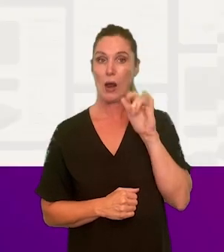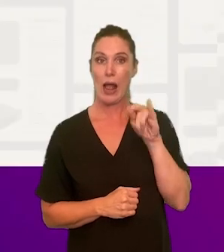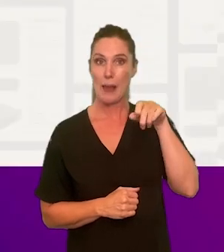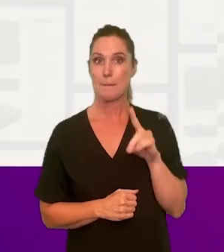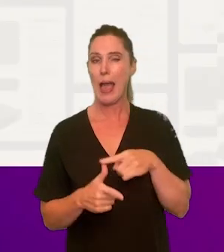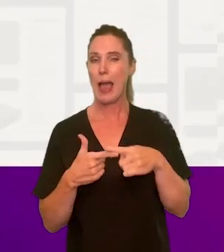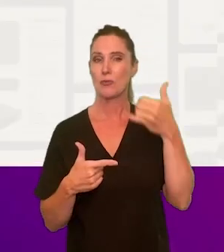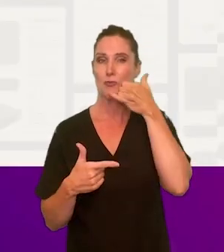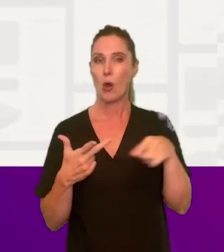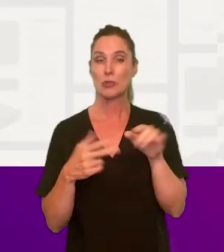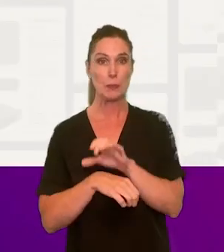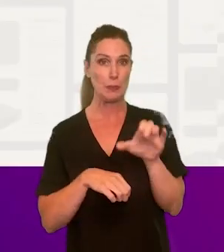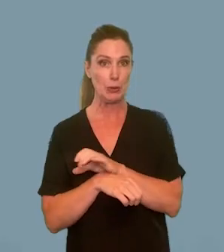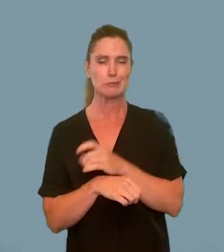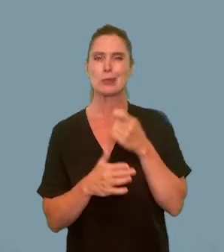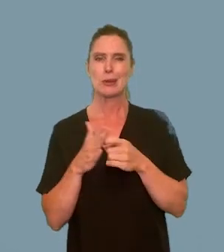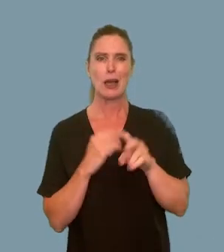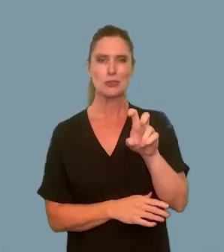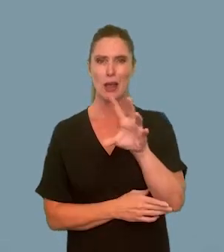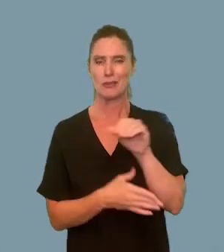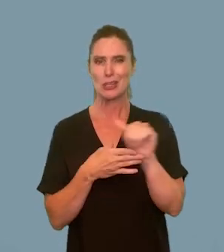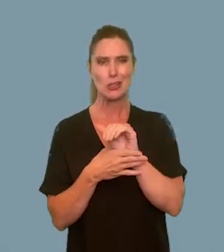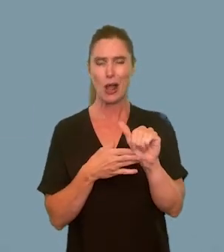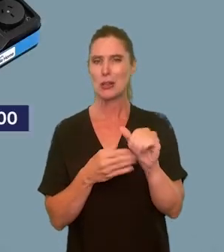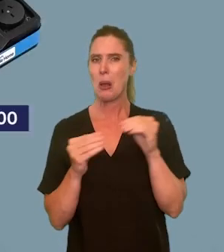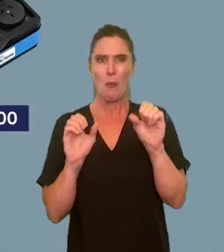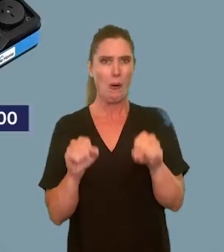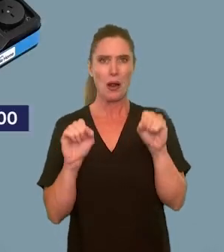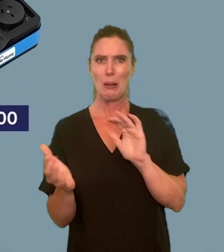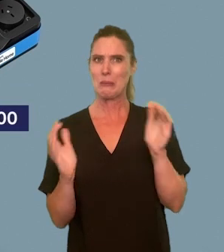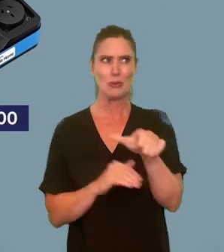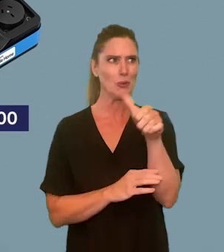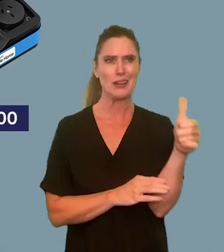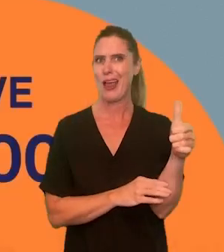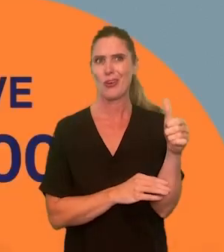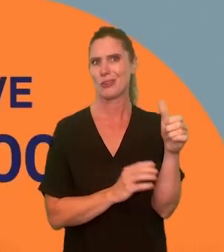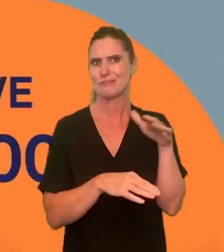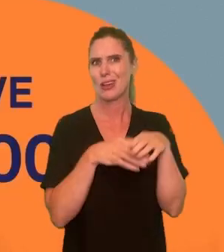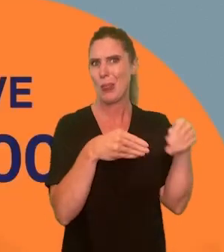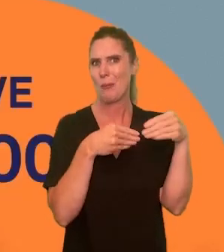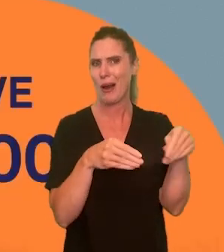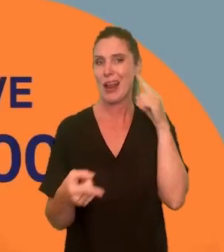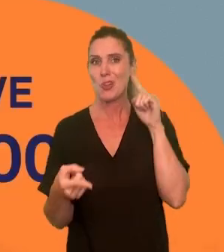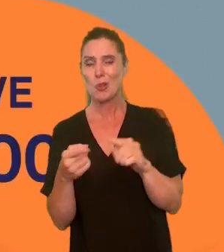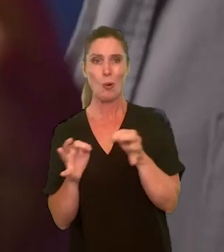and at just $350, is more capable than its nearest Bluetooth-only rivals, and for a lower price.